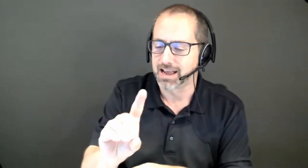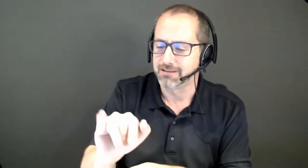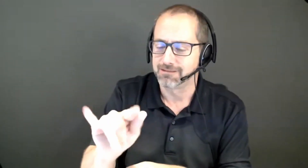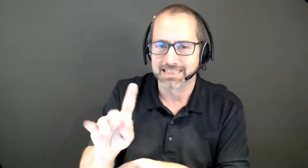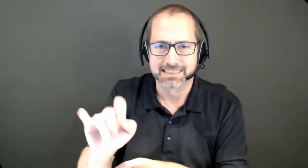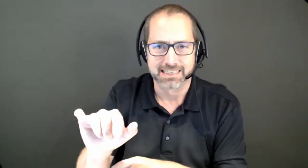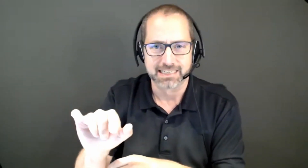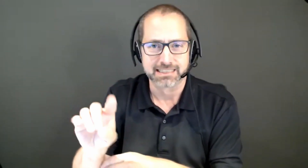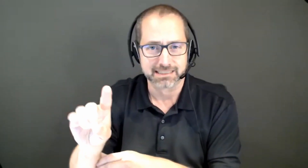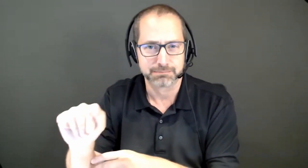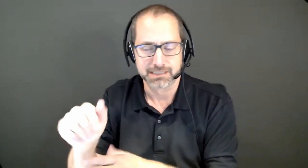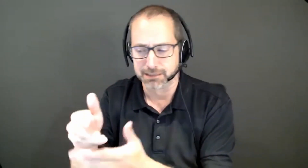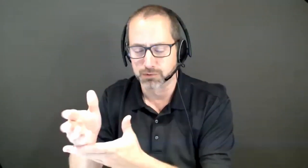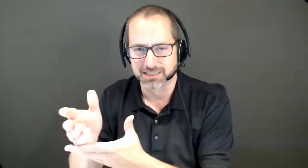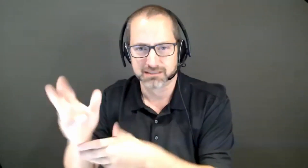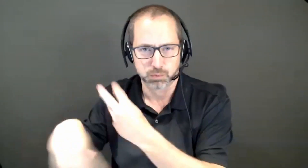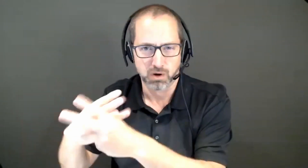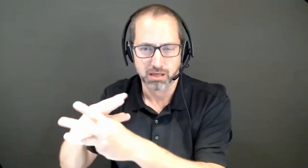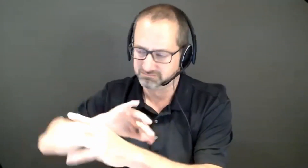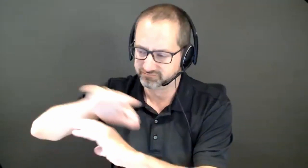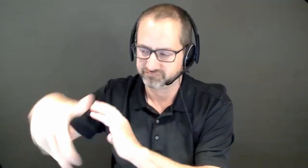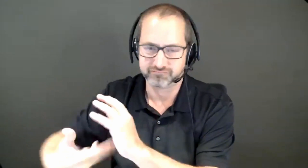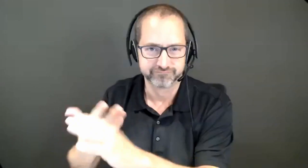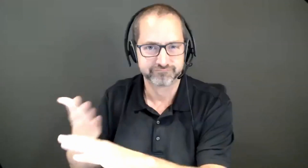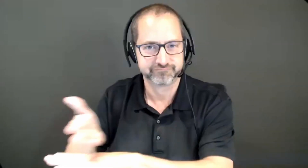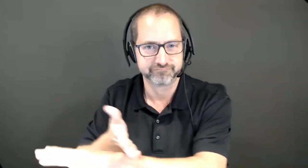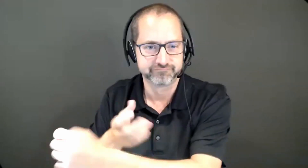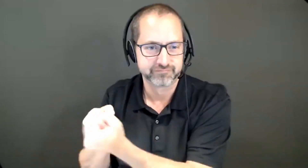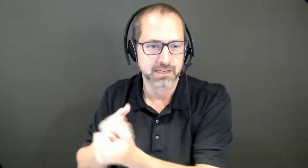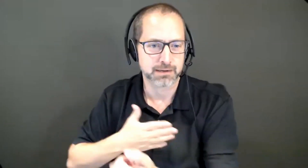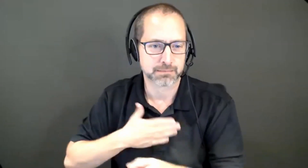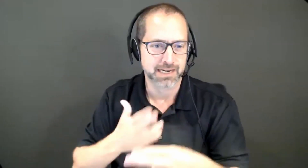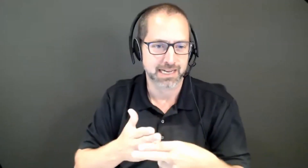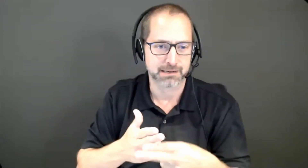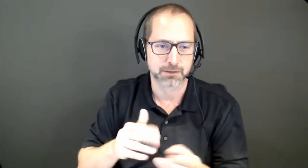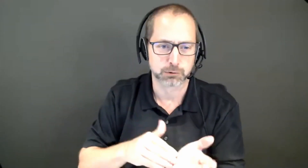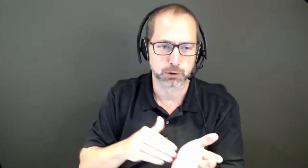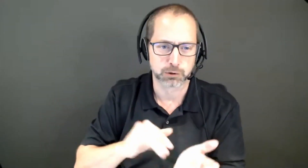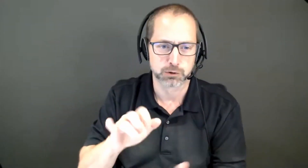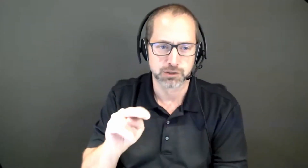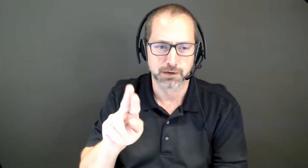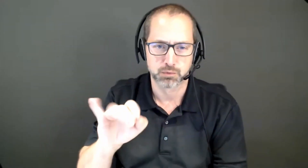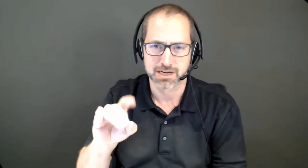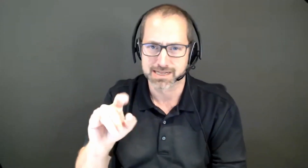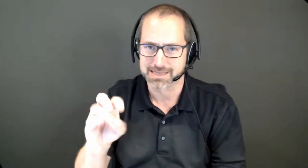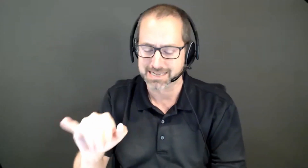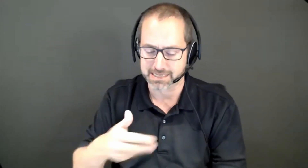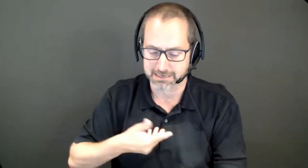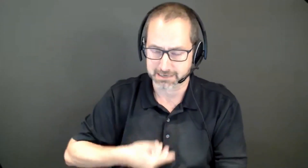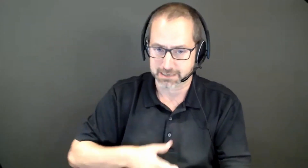My name is Doctor Jen Rinaldi. I use pronouns she/her/hers. For an audio description,